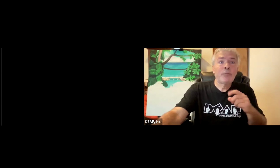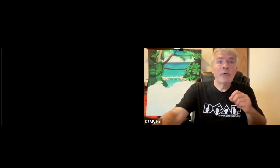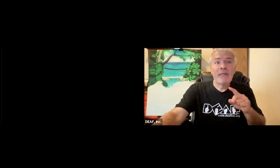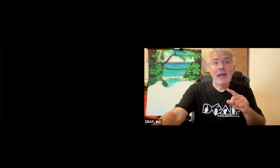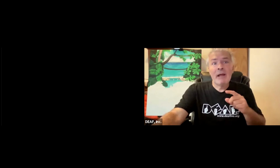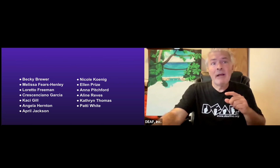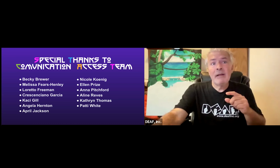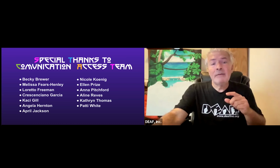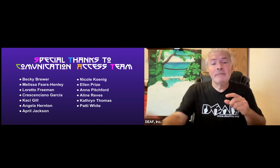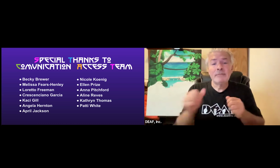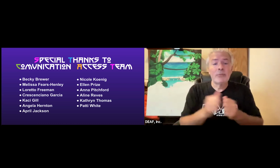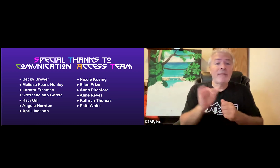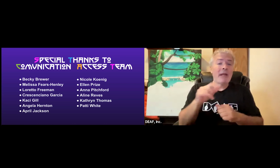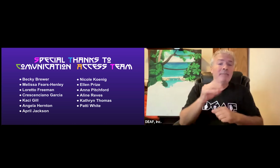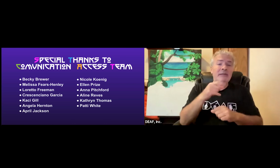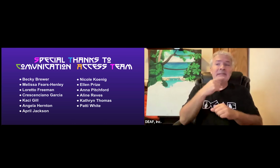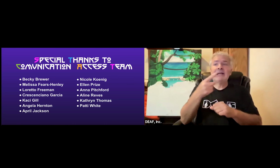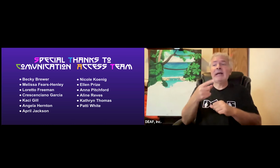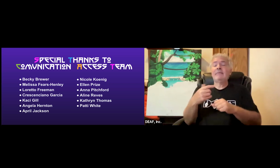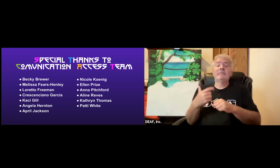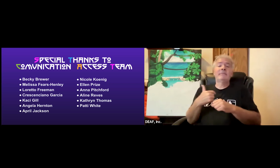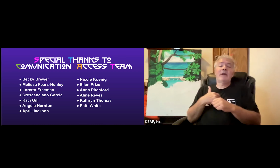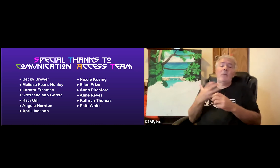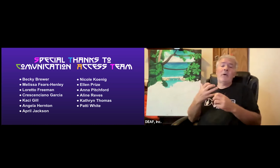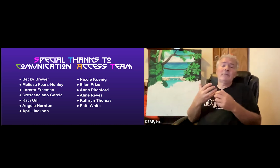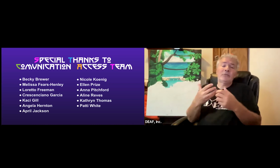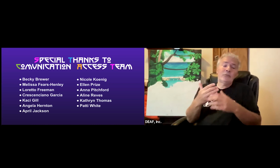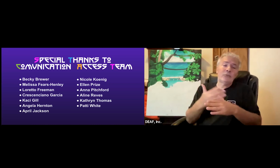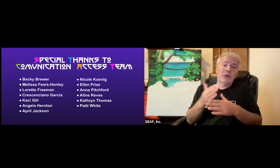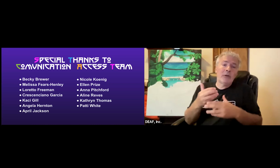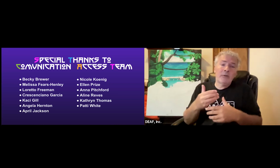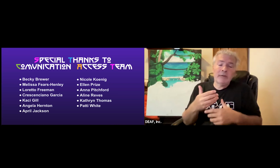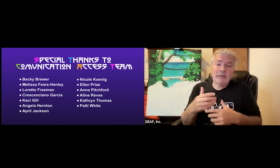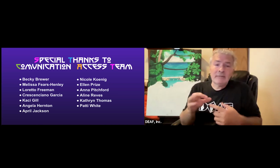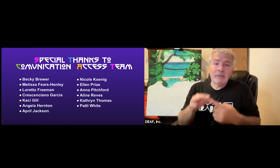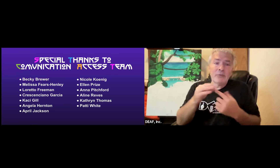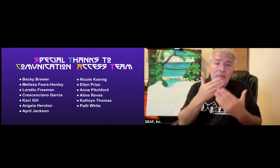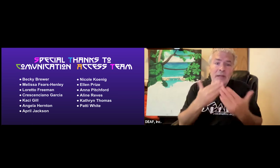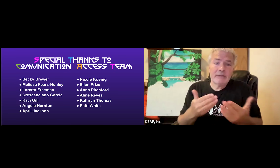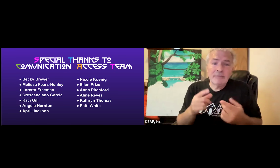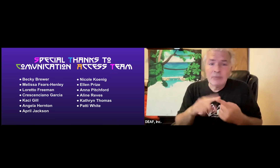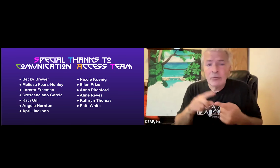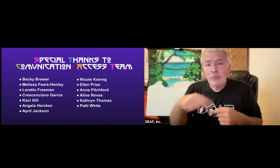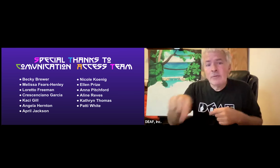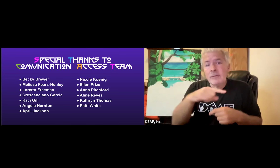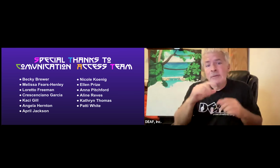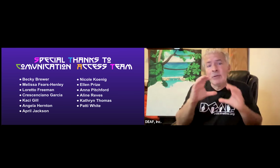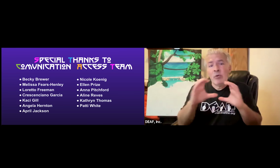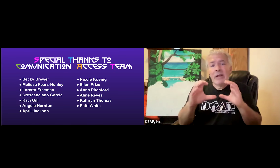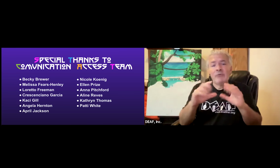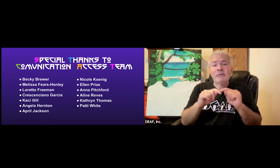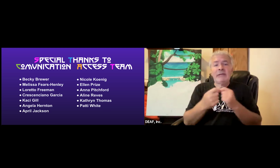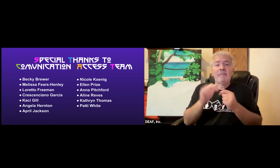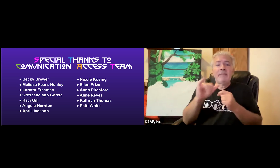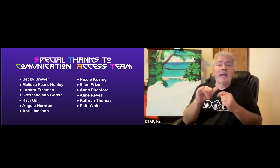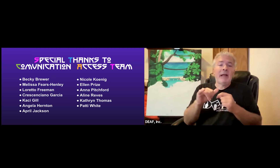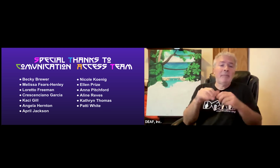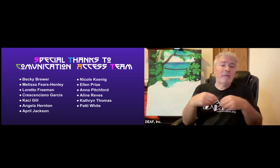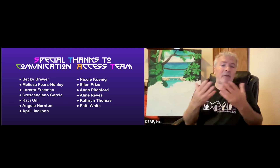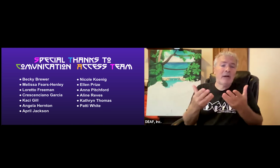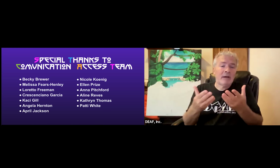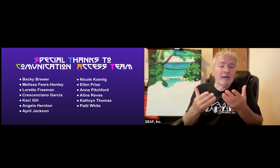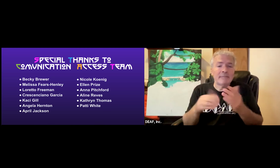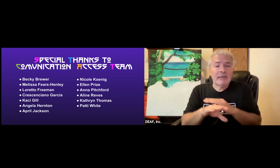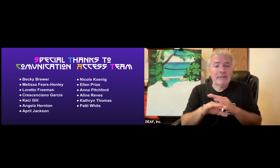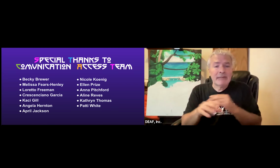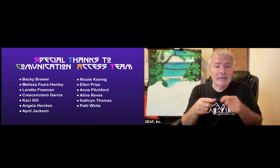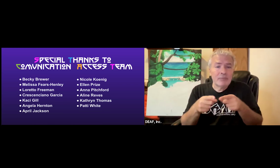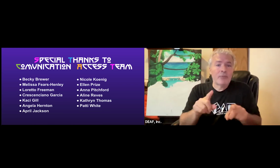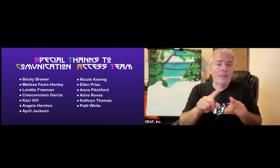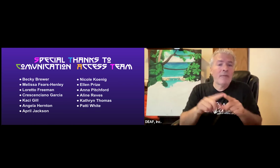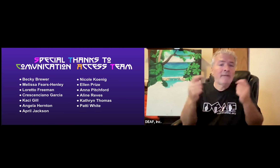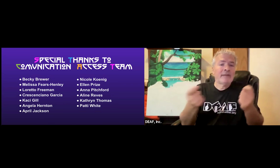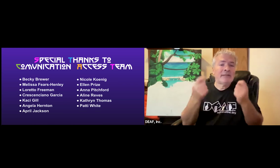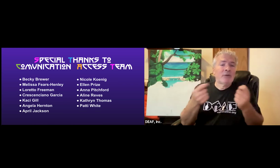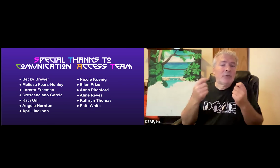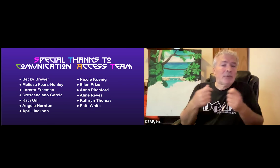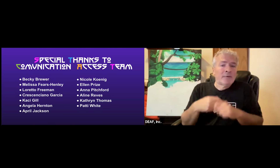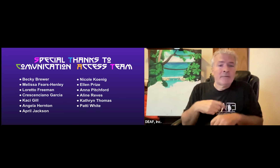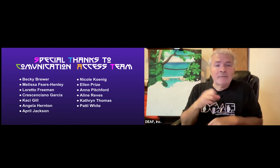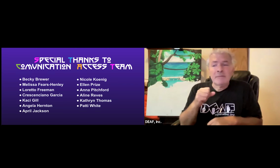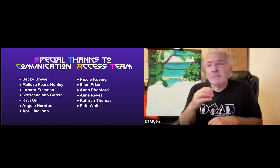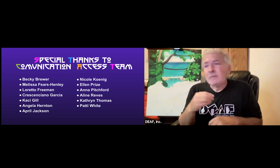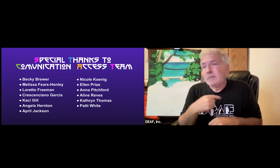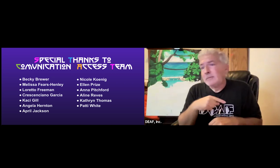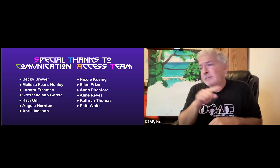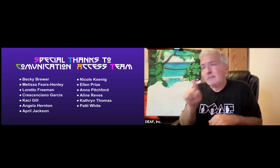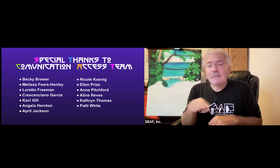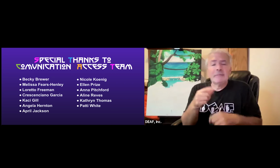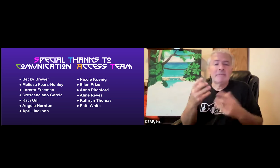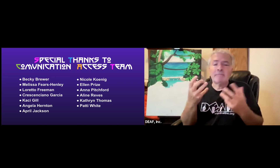So now with that being said, I want to share with you a special thanks to the communications team for providing access for this festival.